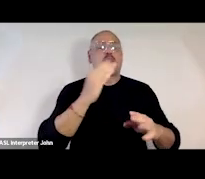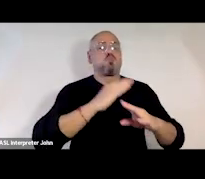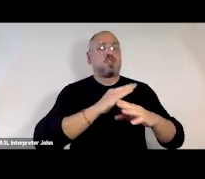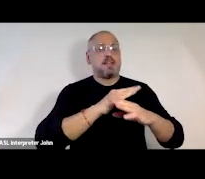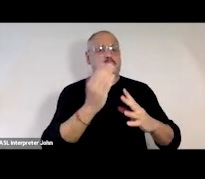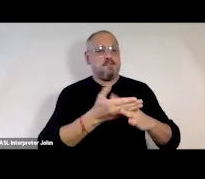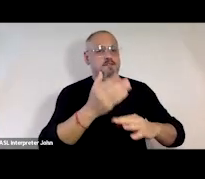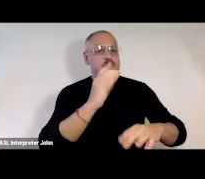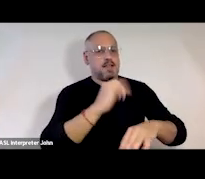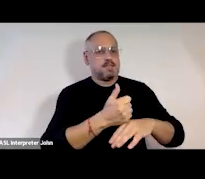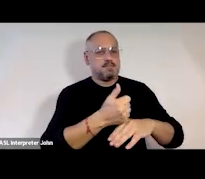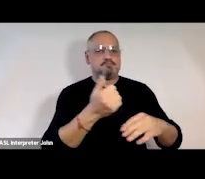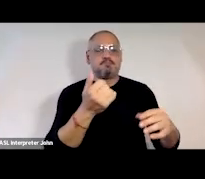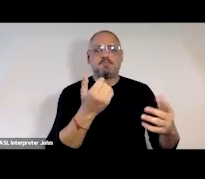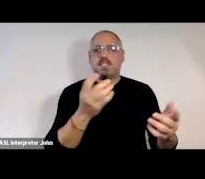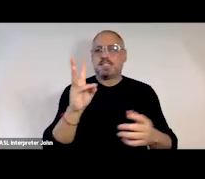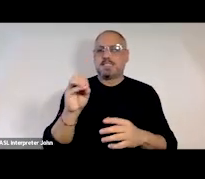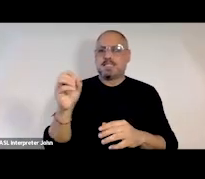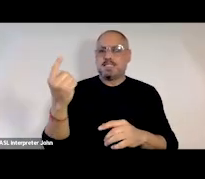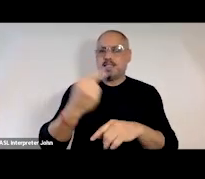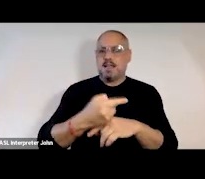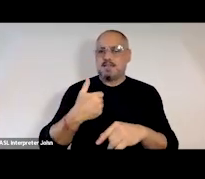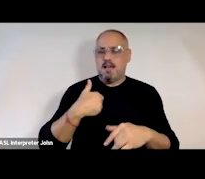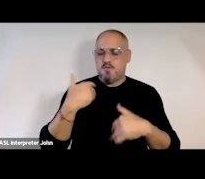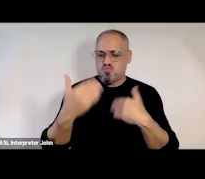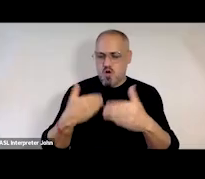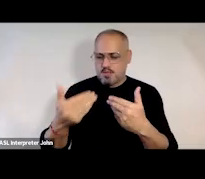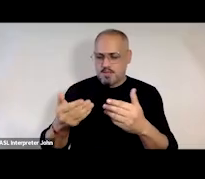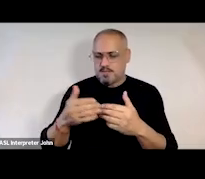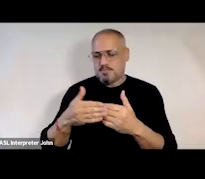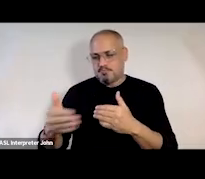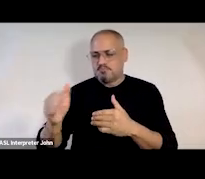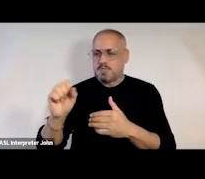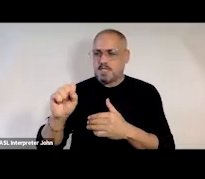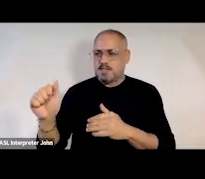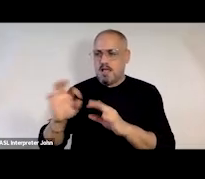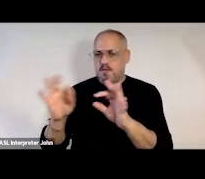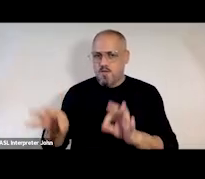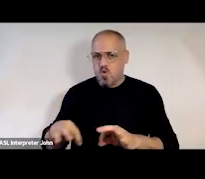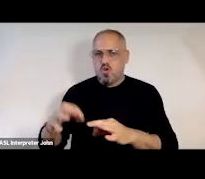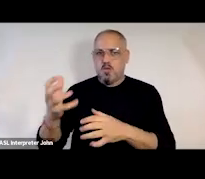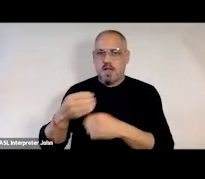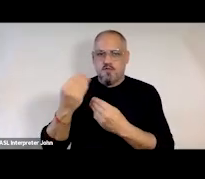and then you have 60 days to kind of process the rest of the SSA forms, get the information you need to